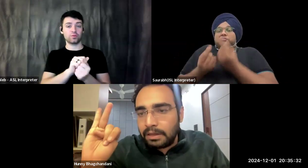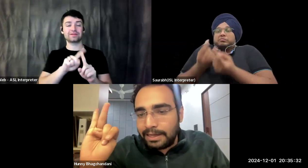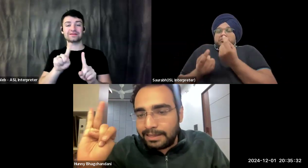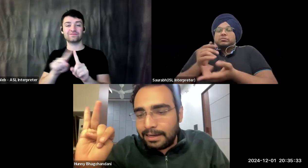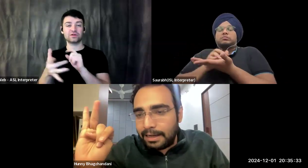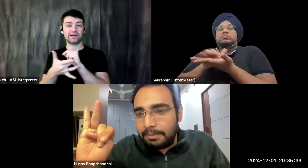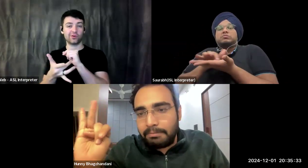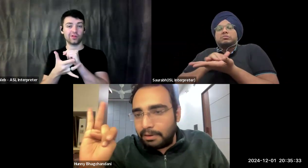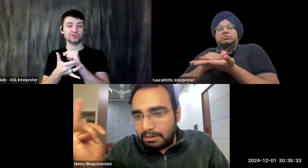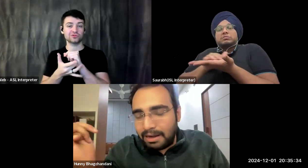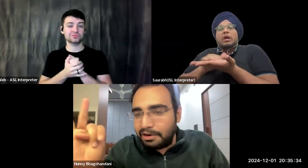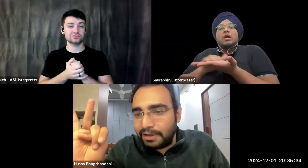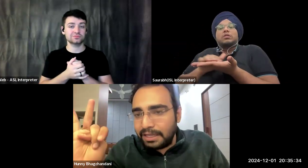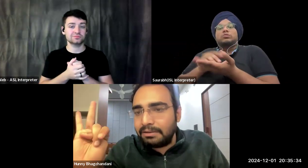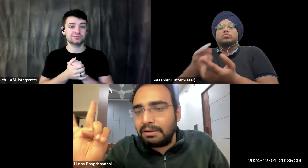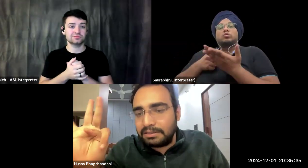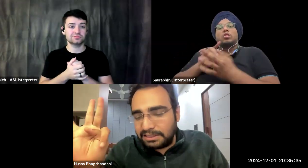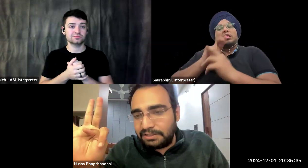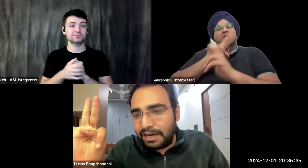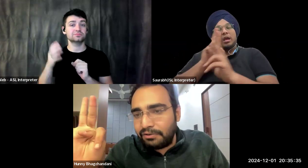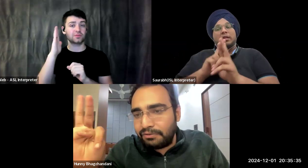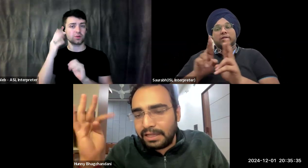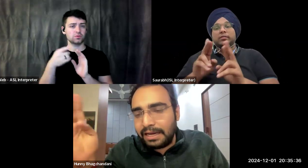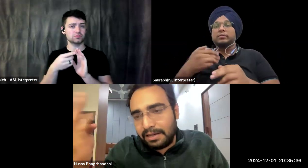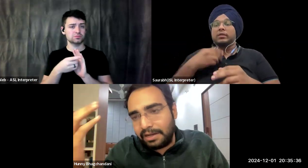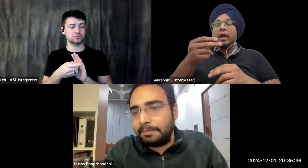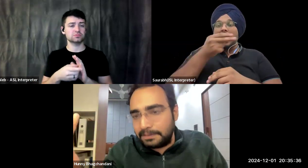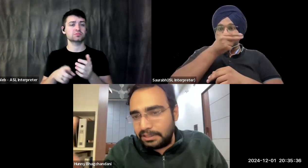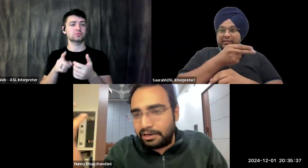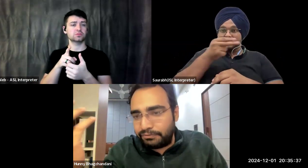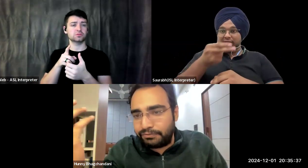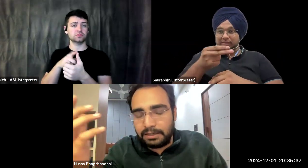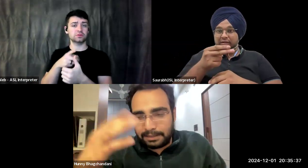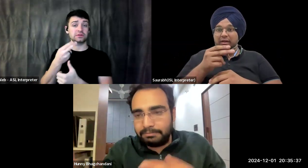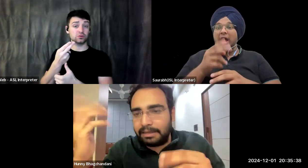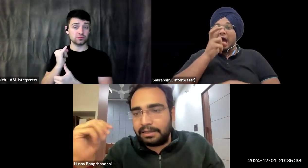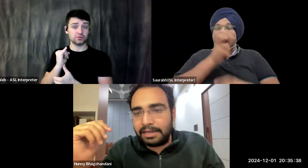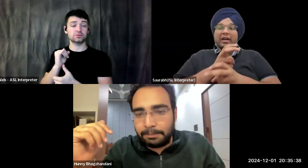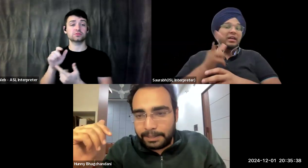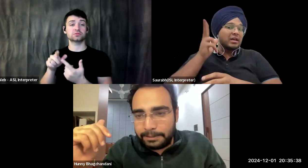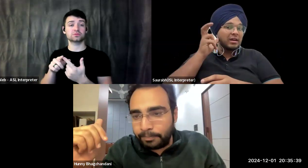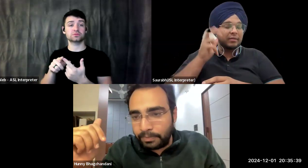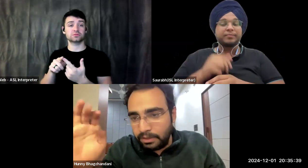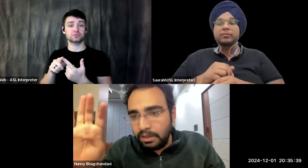a little hard of hearing, a severe hard of hearing, and 100% hard of like hearing impaired.